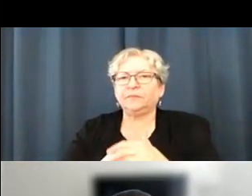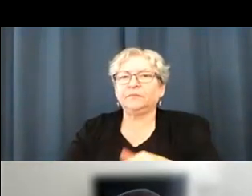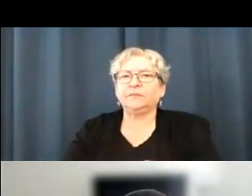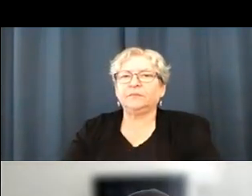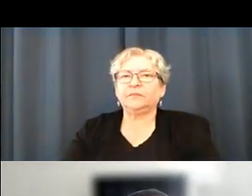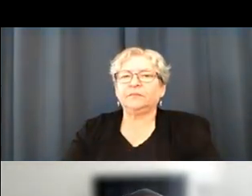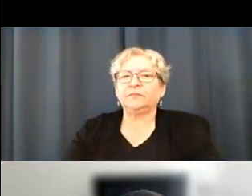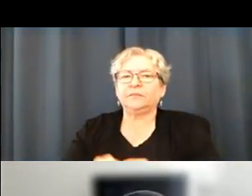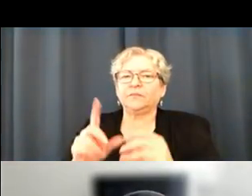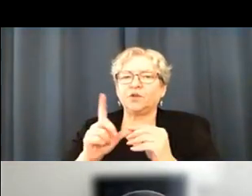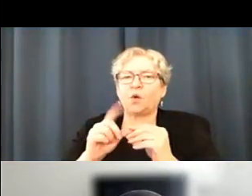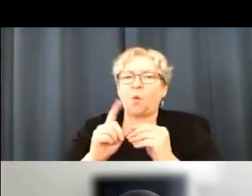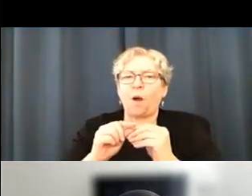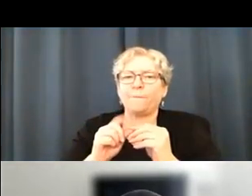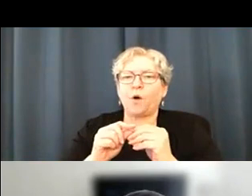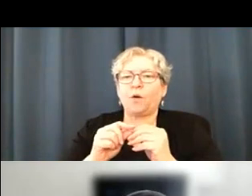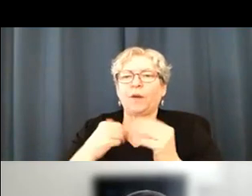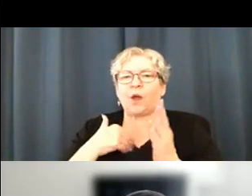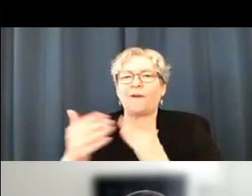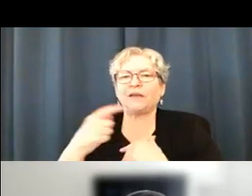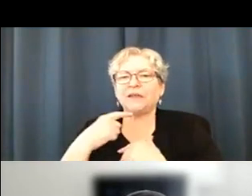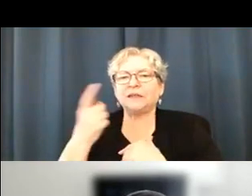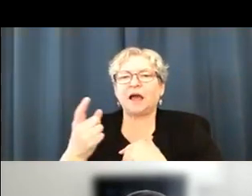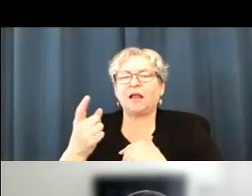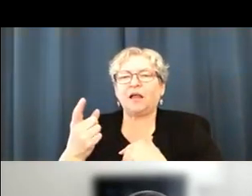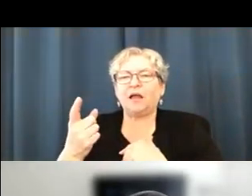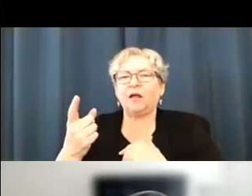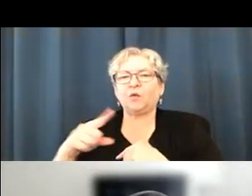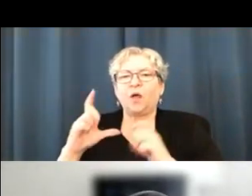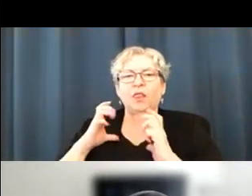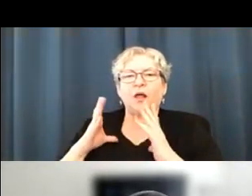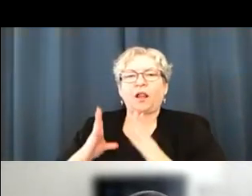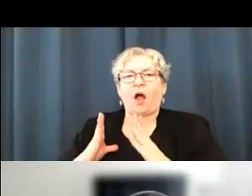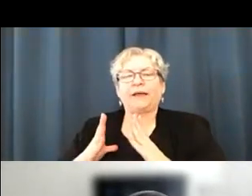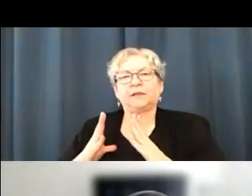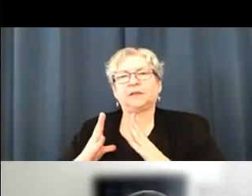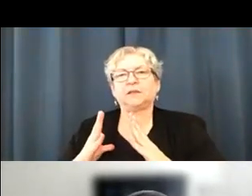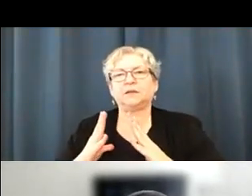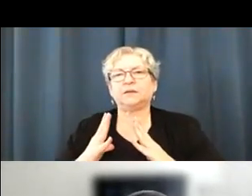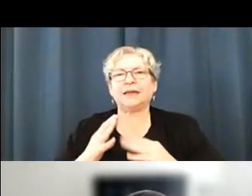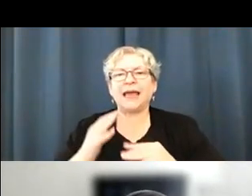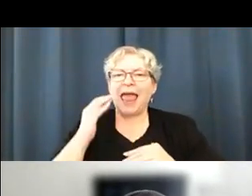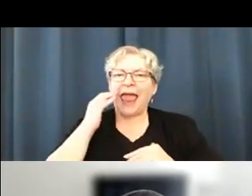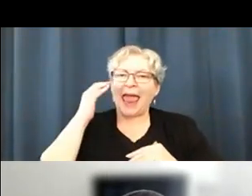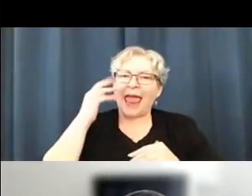I think we often tell them to our clients that two headings,